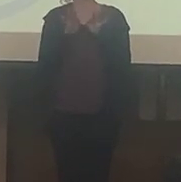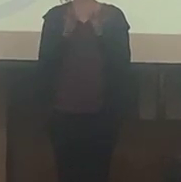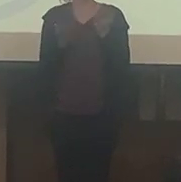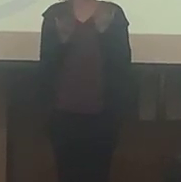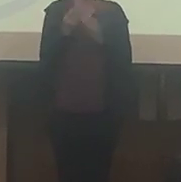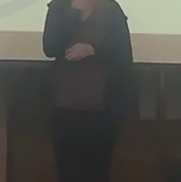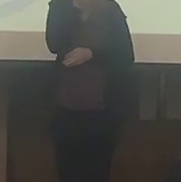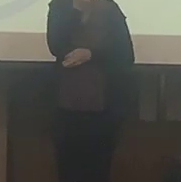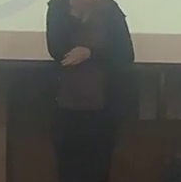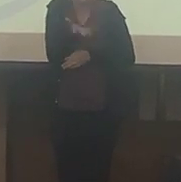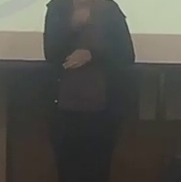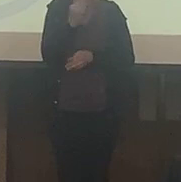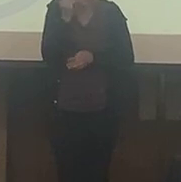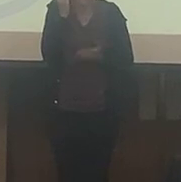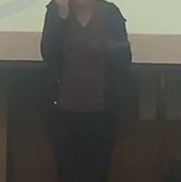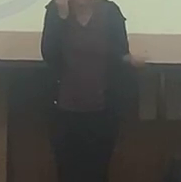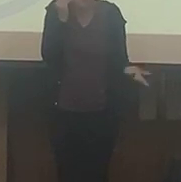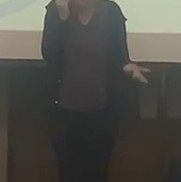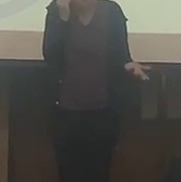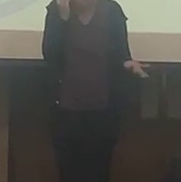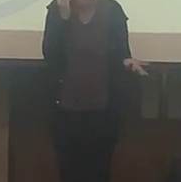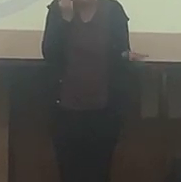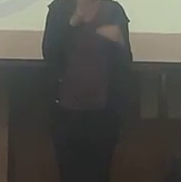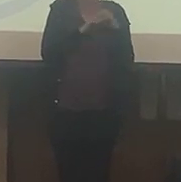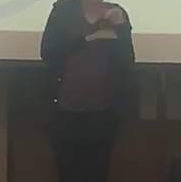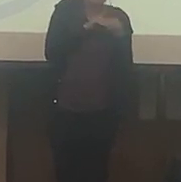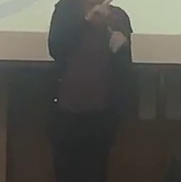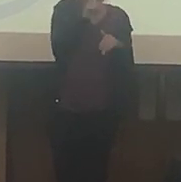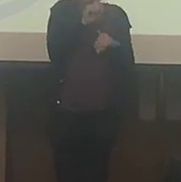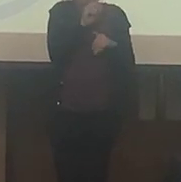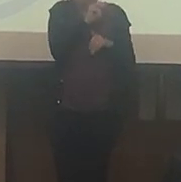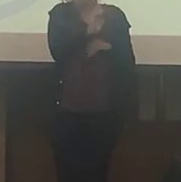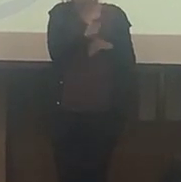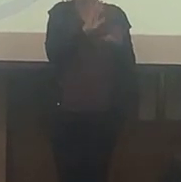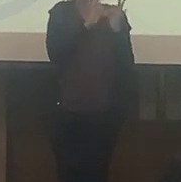much at home in part c where they're in their comfort zones with their family and everybody